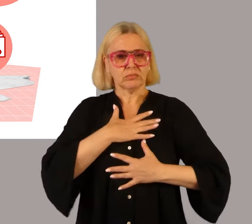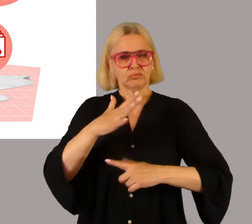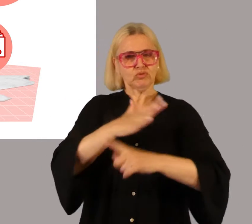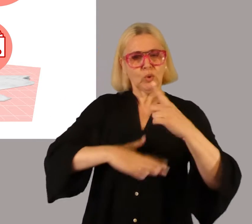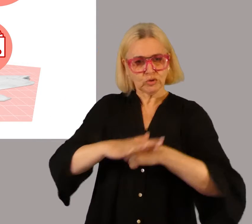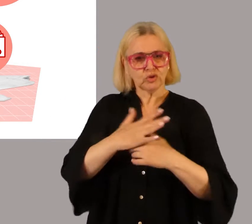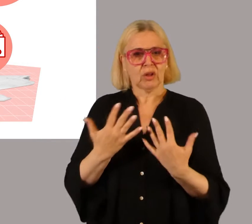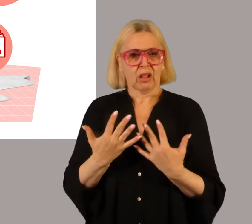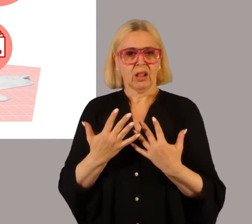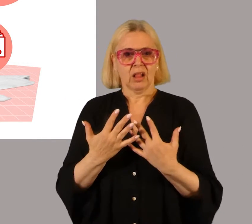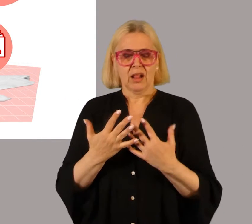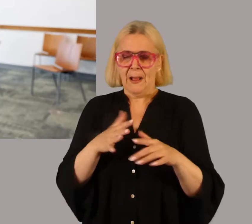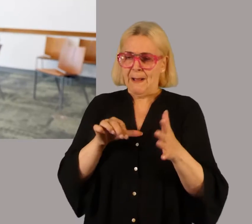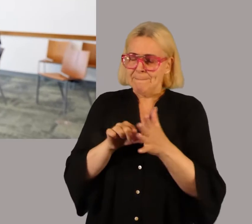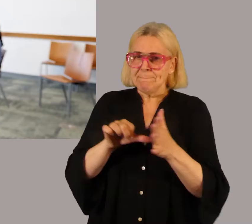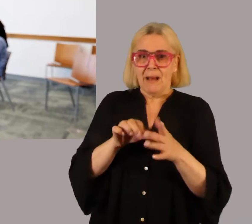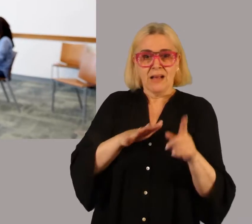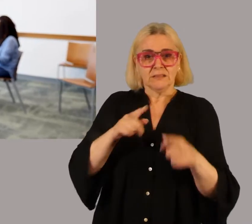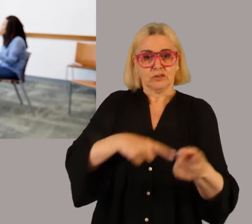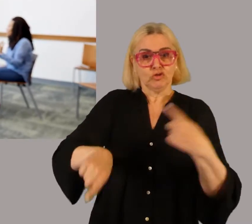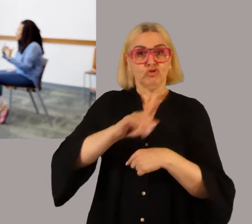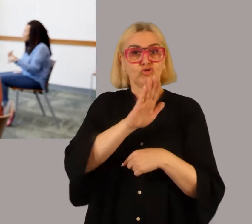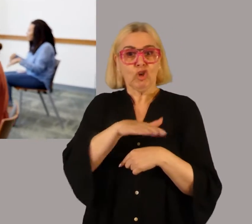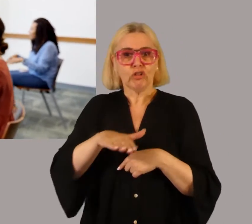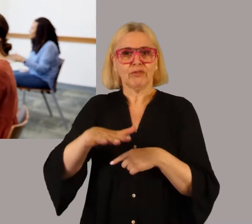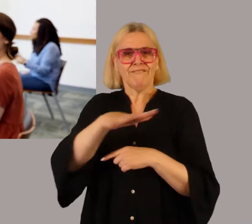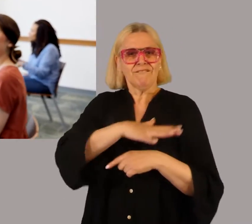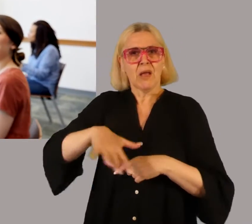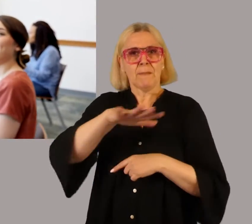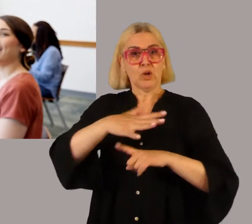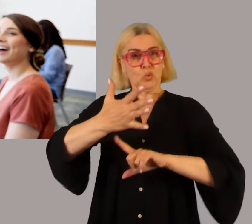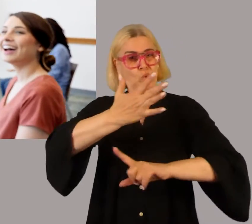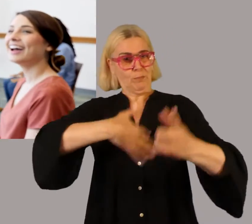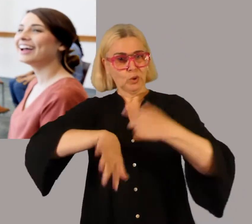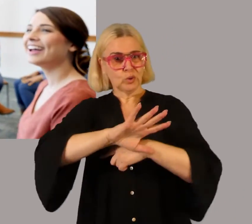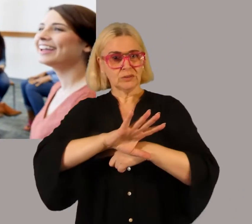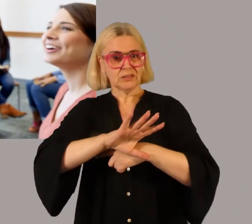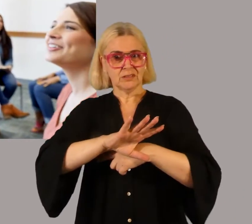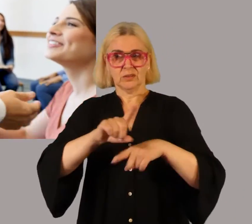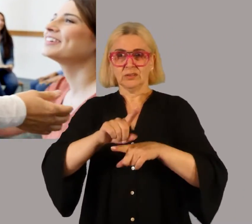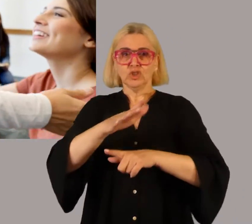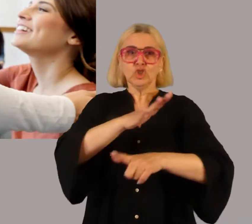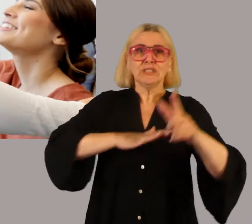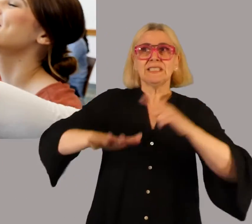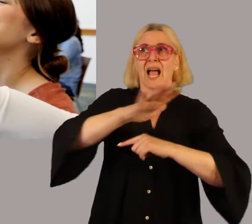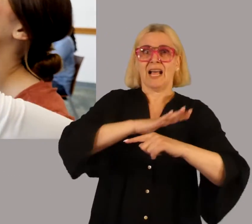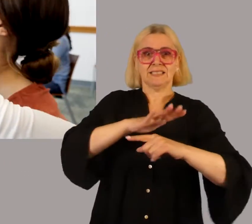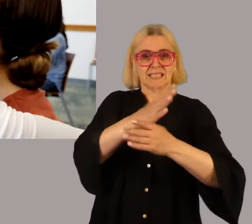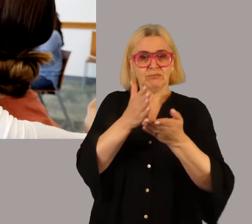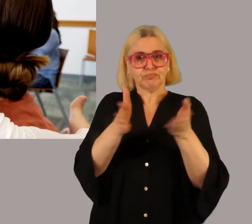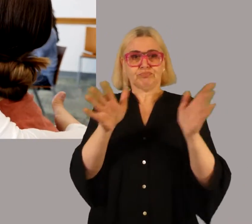emotional, and social. These impact children, families, communities, and the wider society.